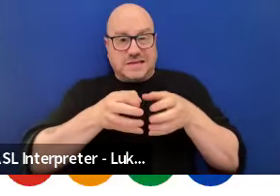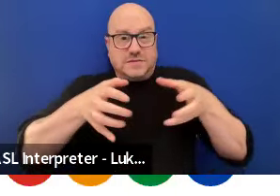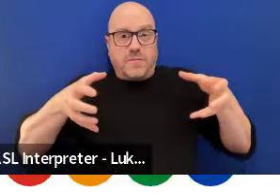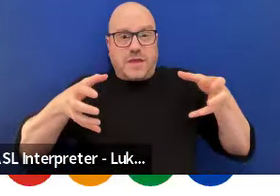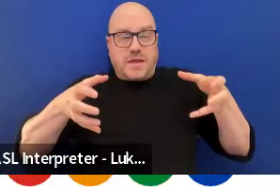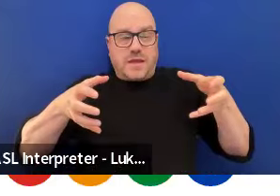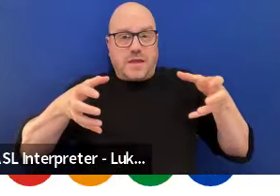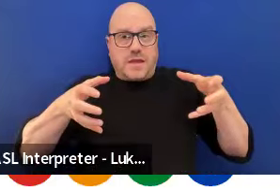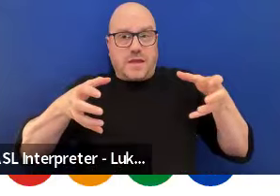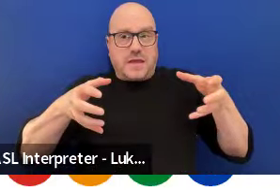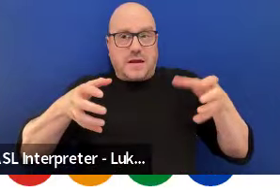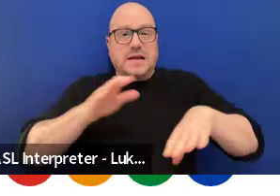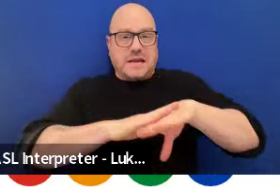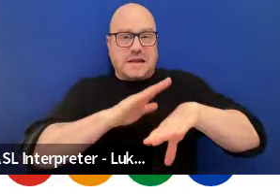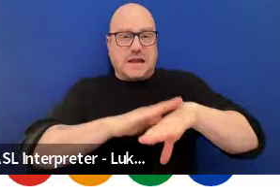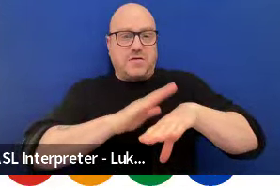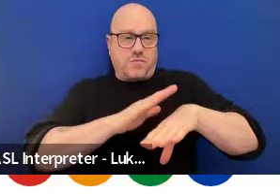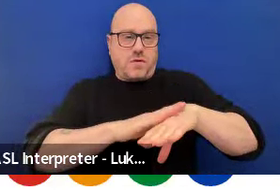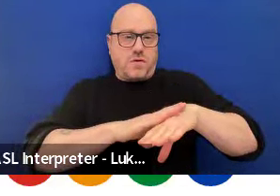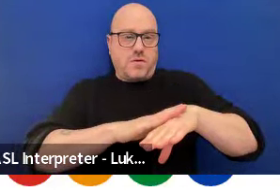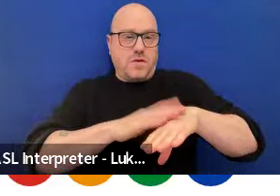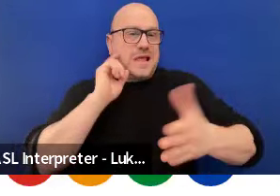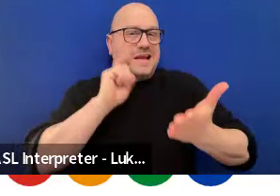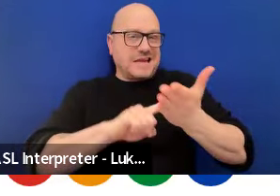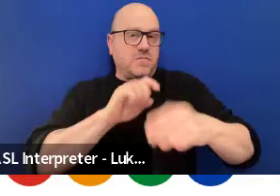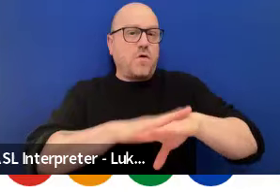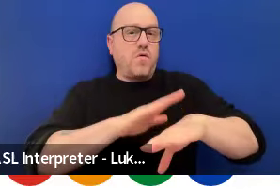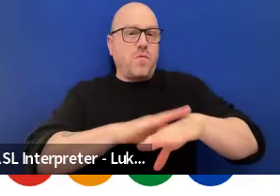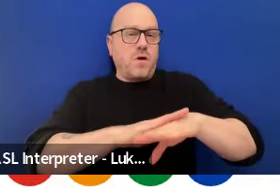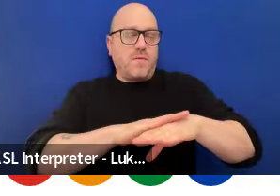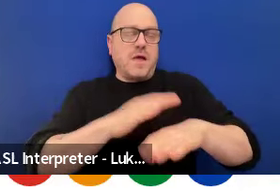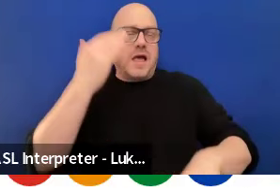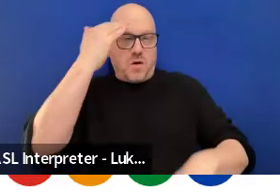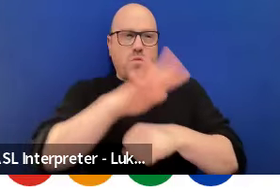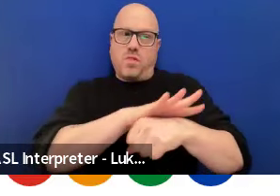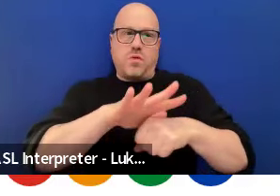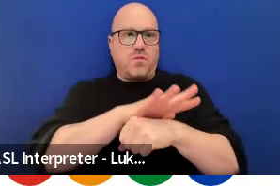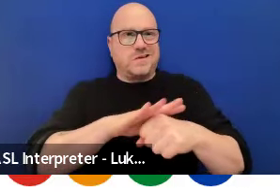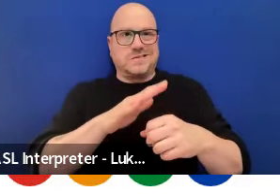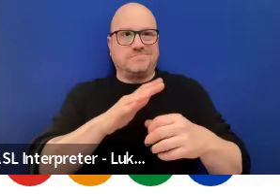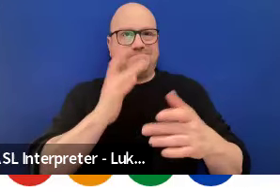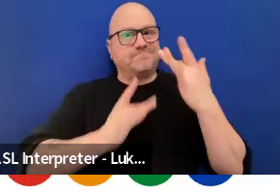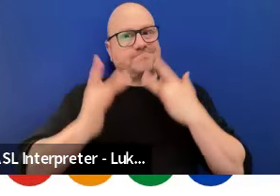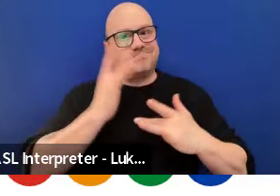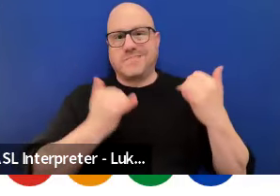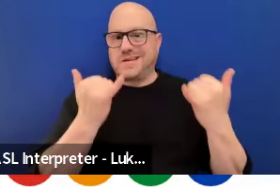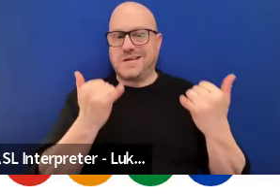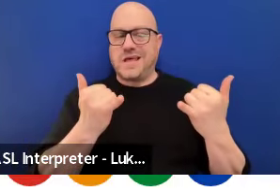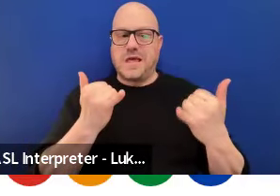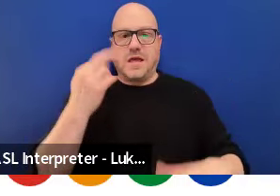FOR QUITE A WHILE ON TRYING TO FIGURE OUT WAYS TO EXPAND DETECTABLE WARNINGS AT LOCATIONS